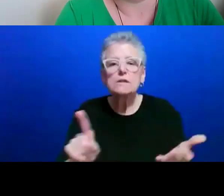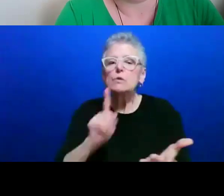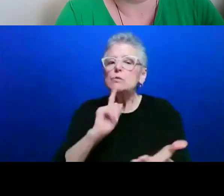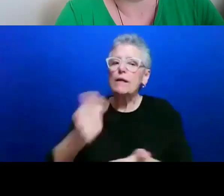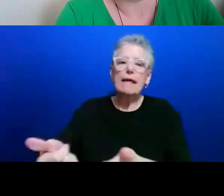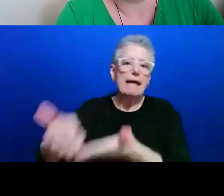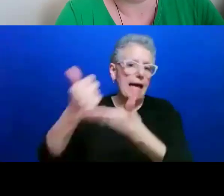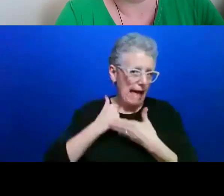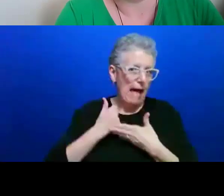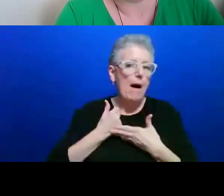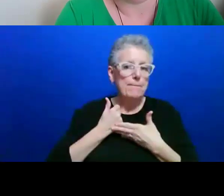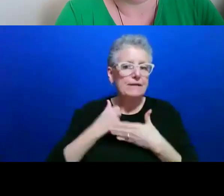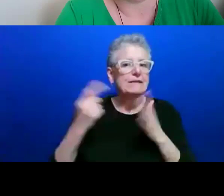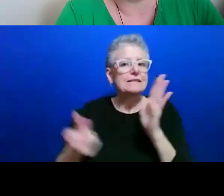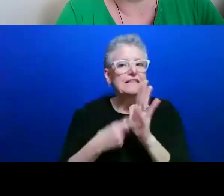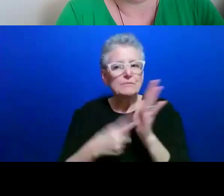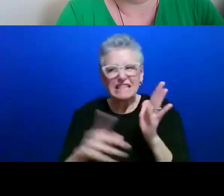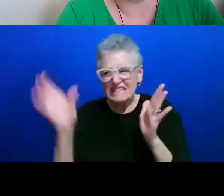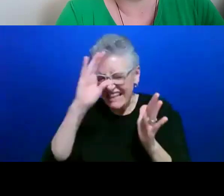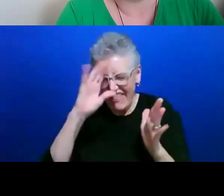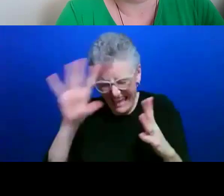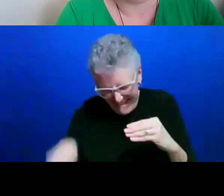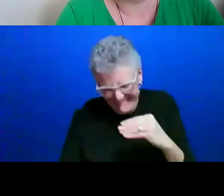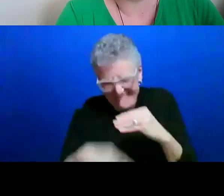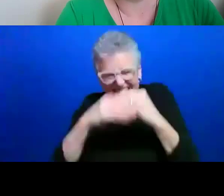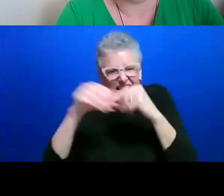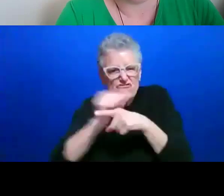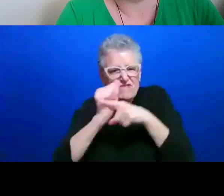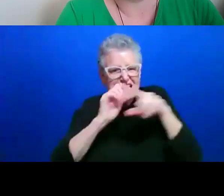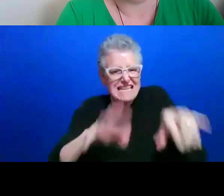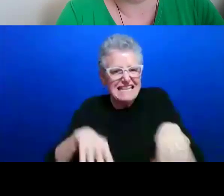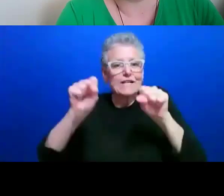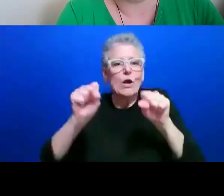So sometimes seeking that little extra training is worth it.